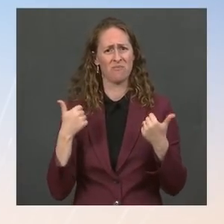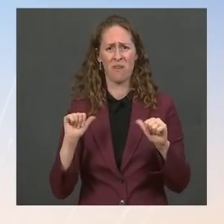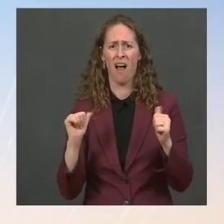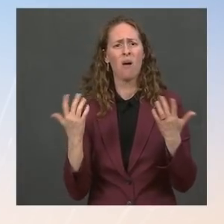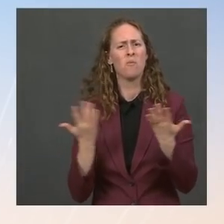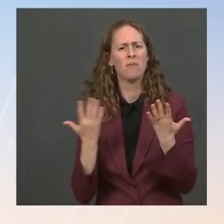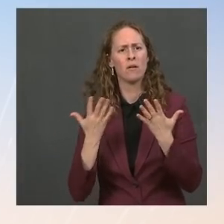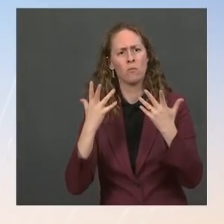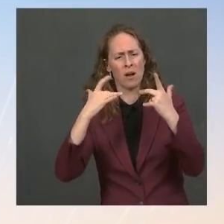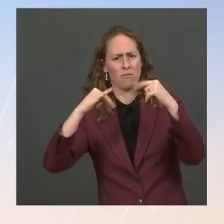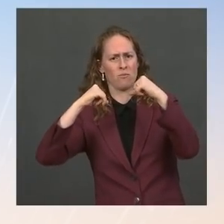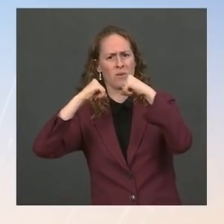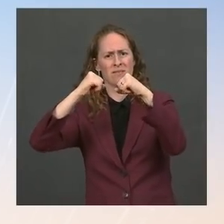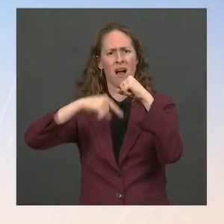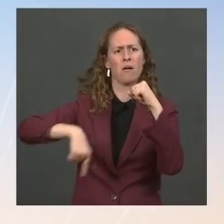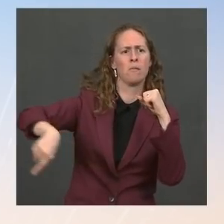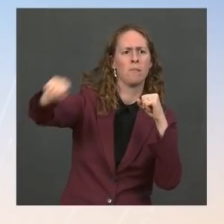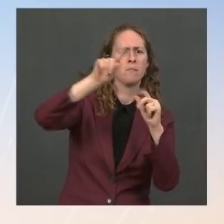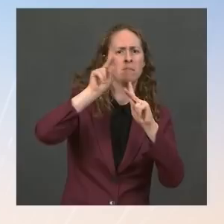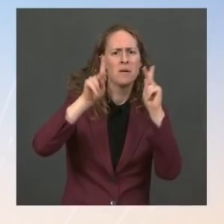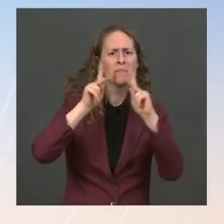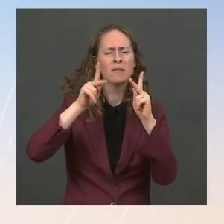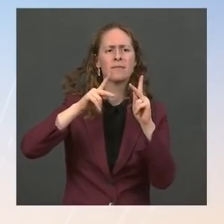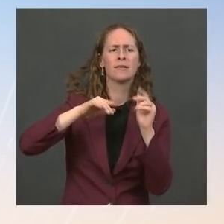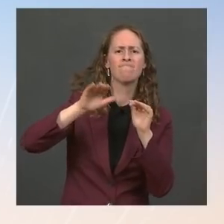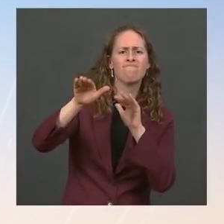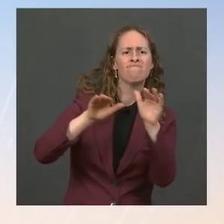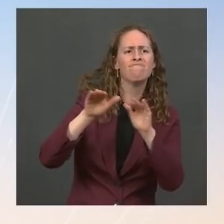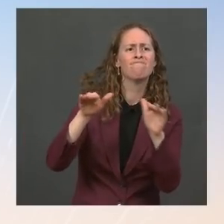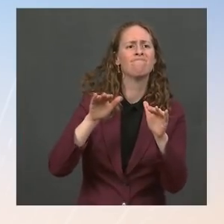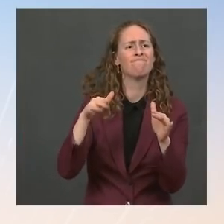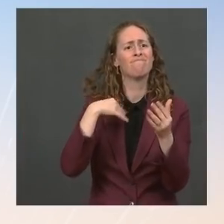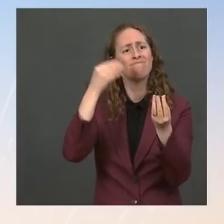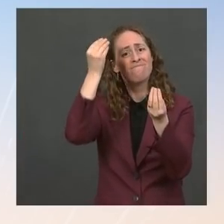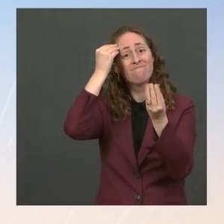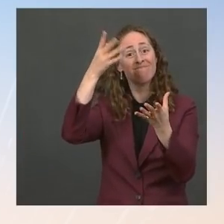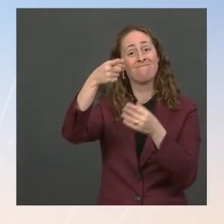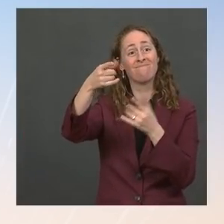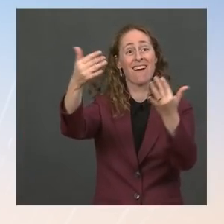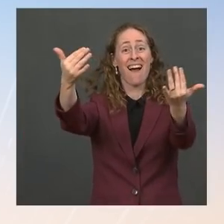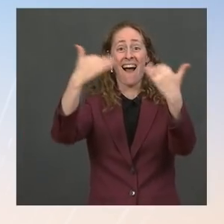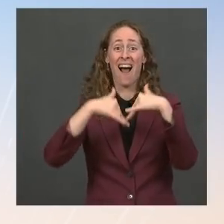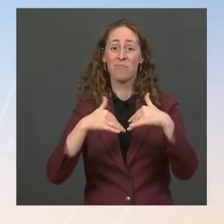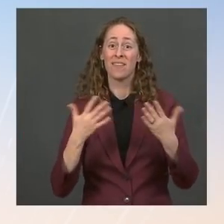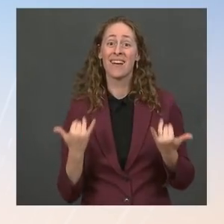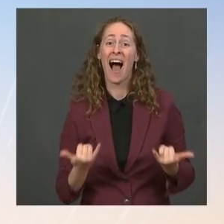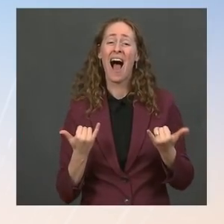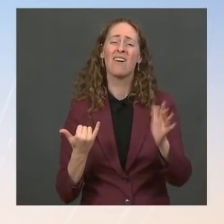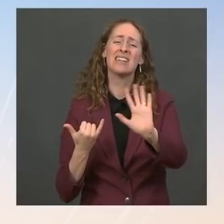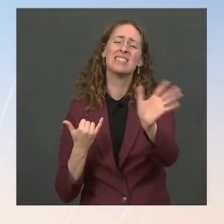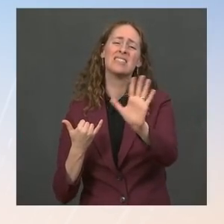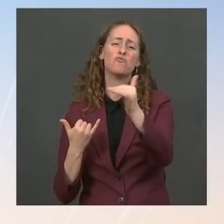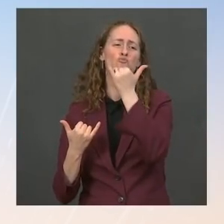One, we've been conveying that this is not the time to come. We have been implementing Title 42.